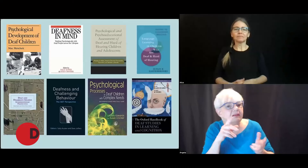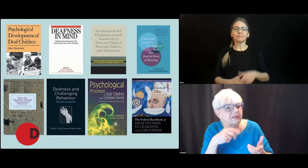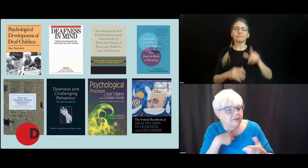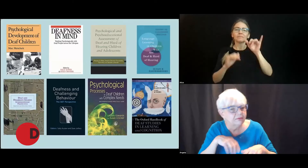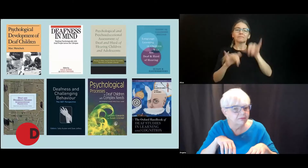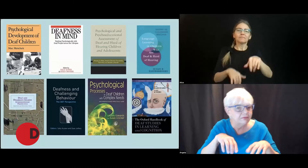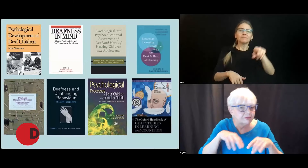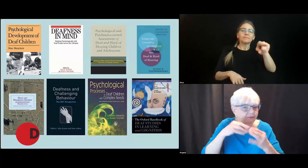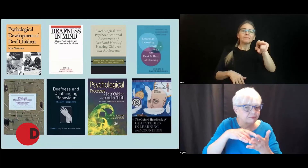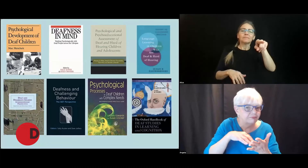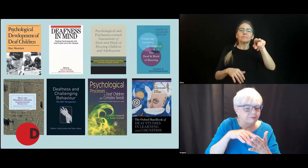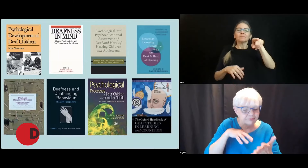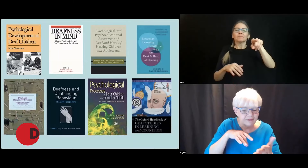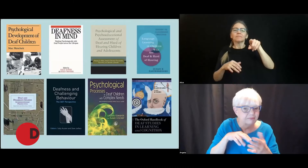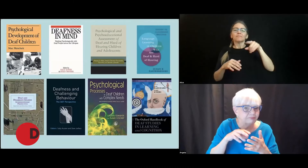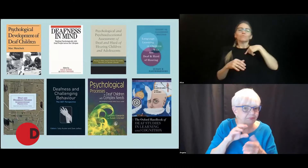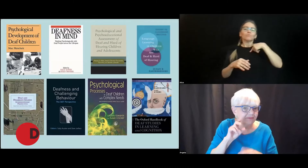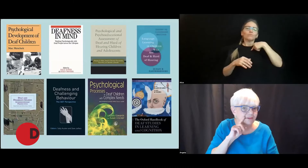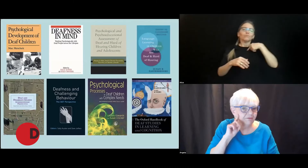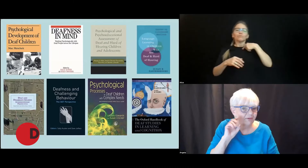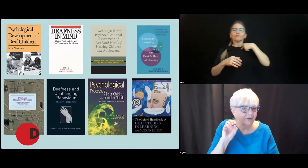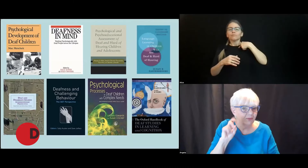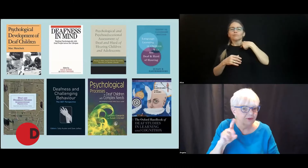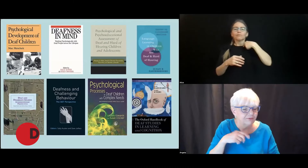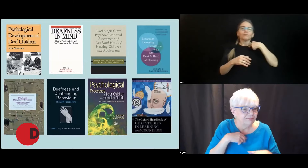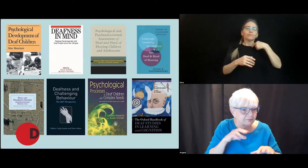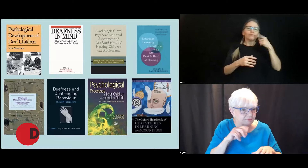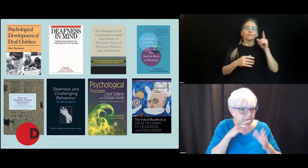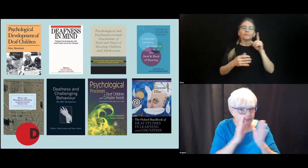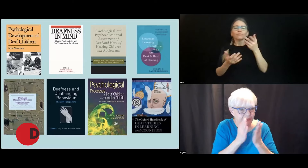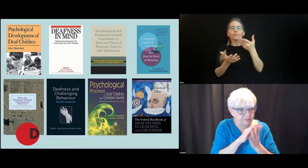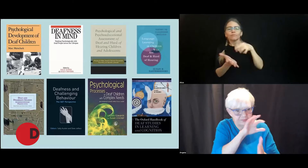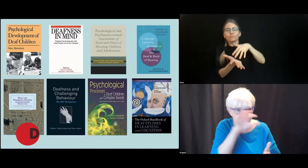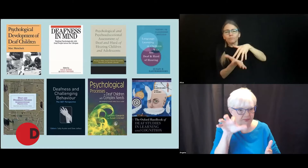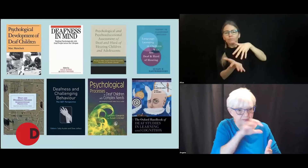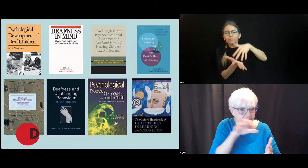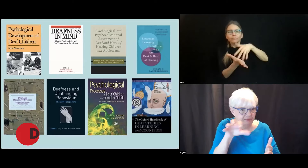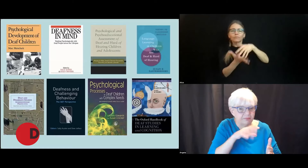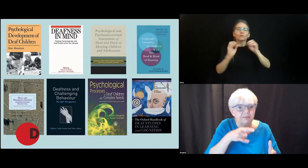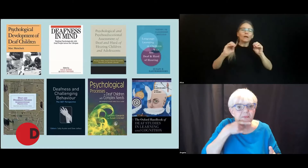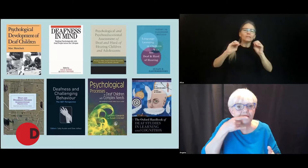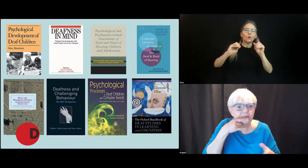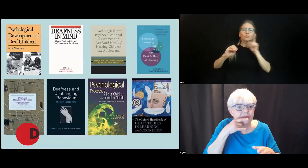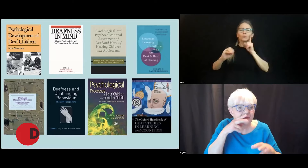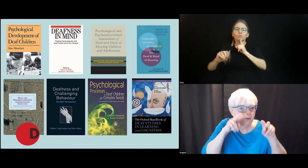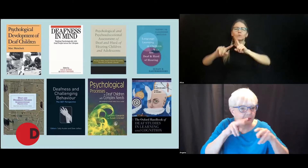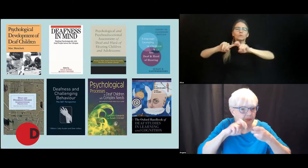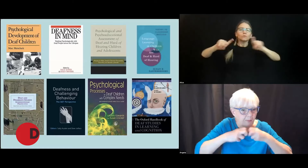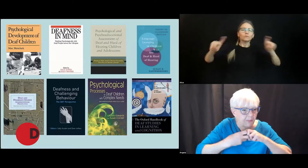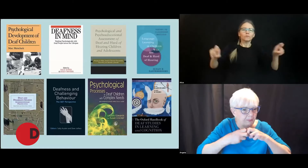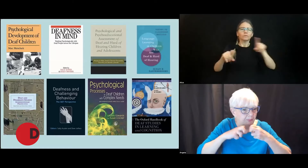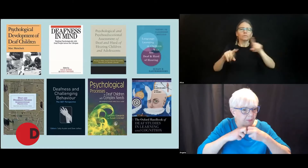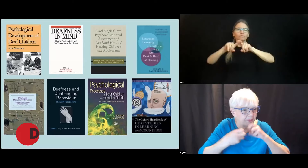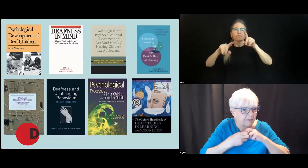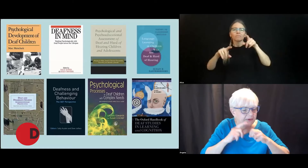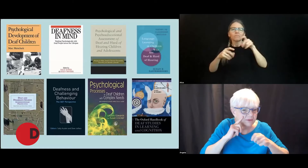I studied Deaf Education and saw that there were rows and rows of books written by hearing people, talking about problems, problems,